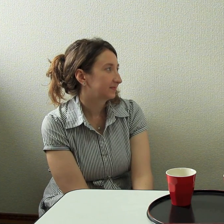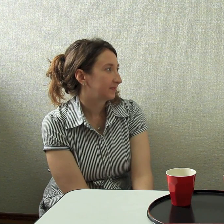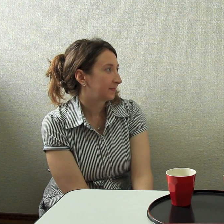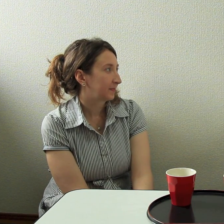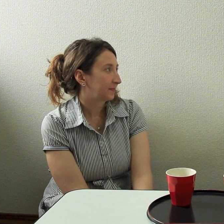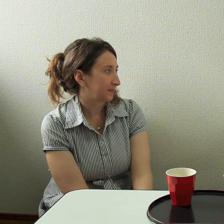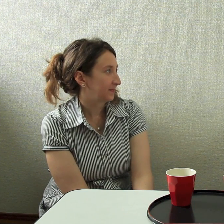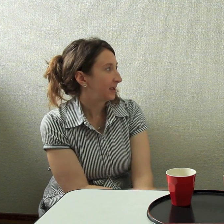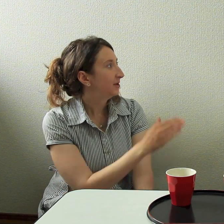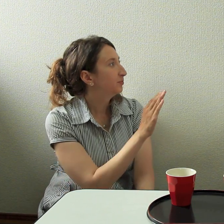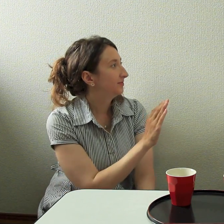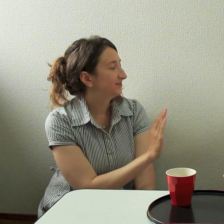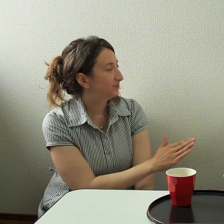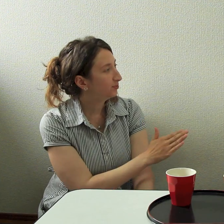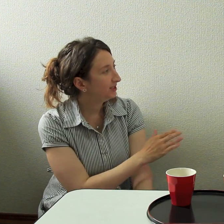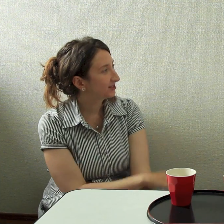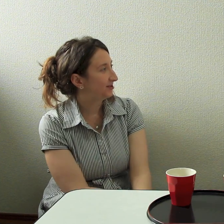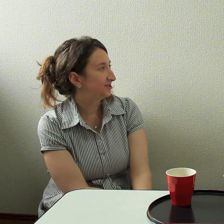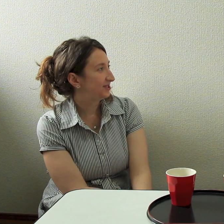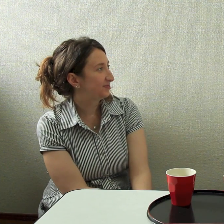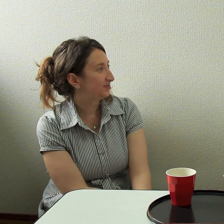I can Skype with them, use FaceTime.